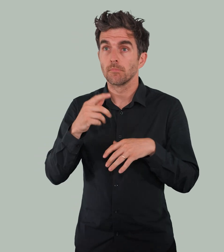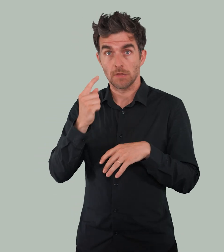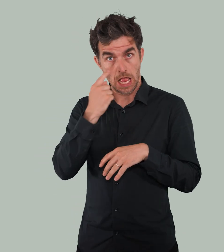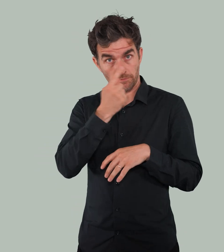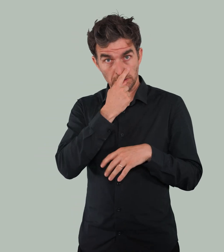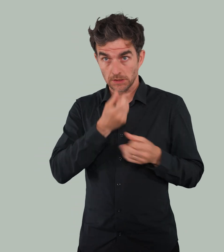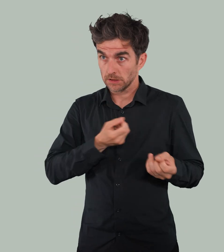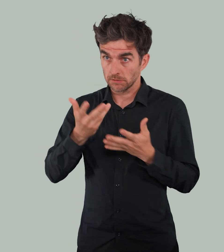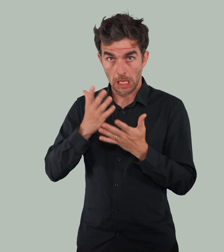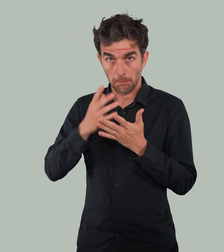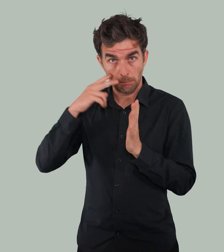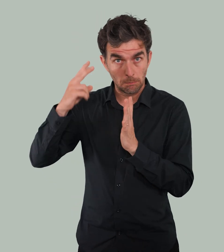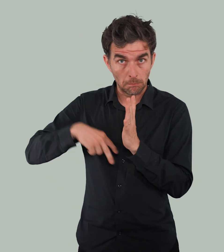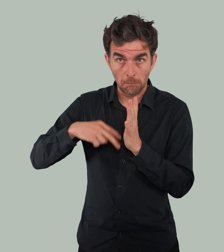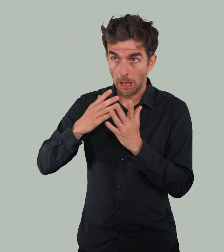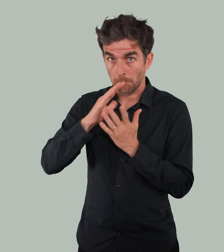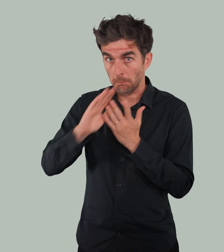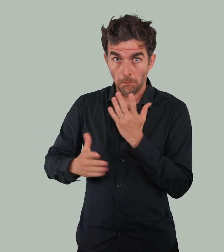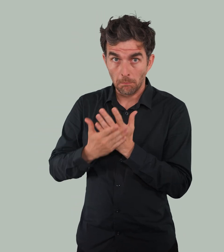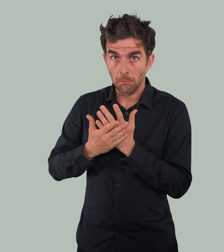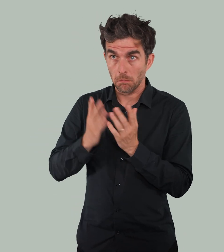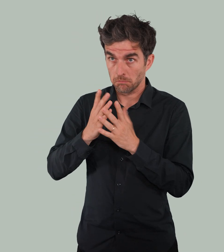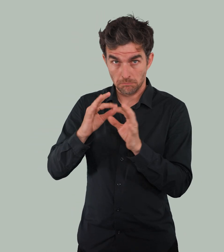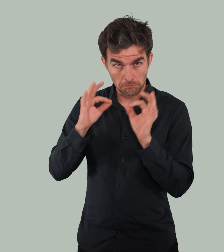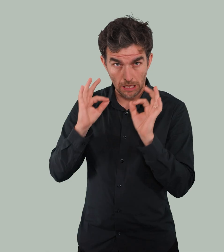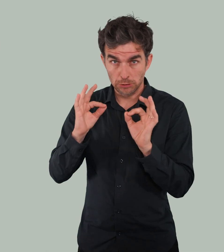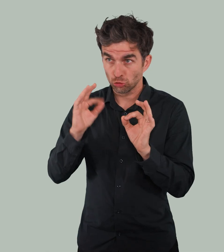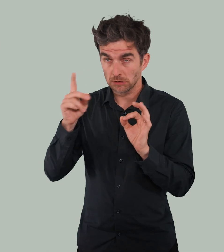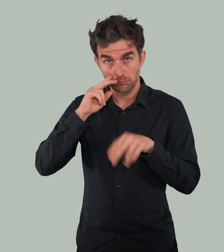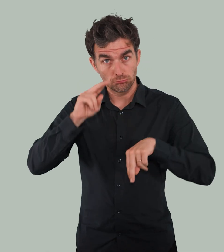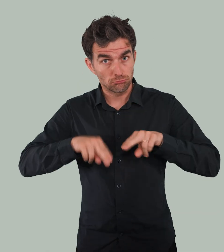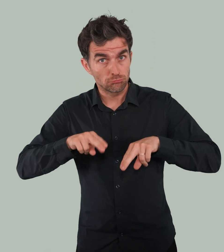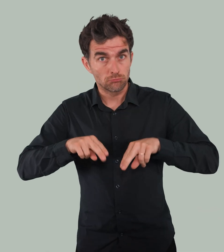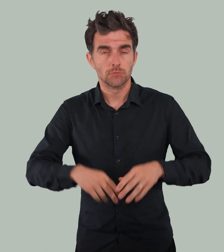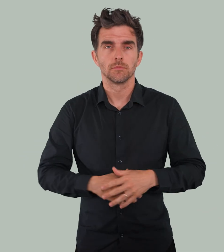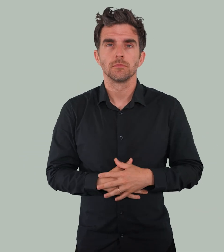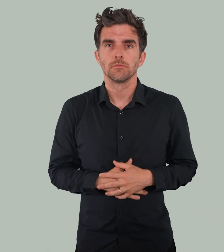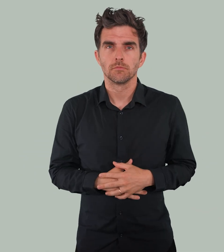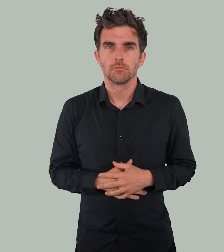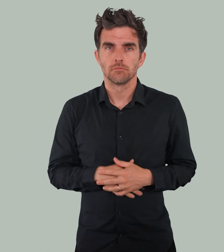how evidence is considered and the accuracy of assessments.